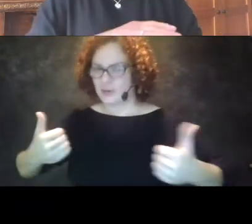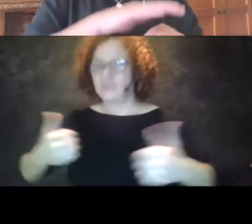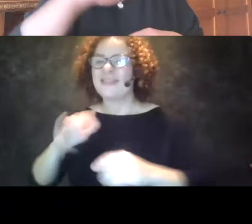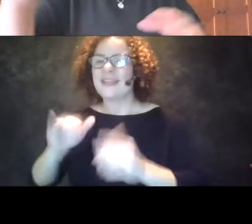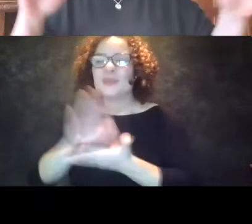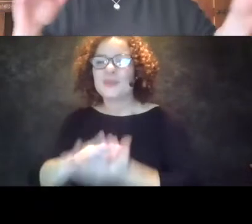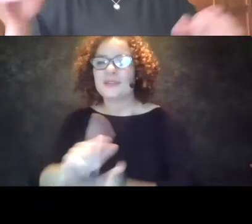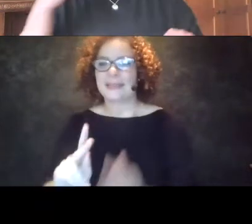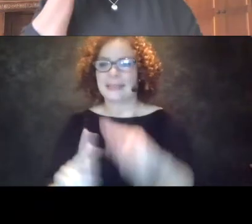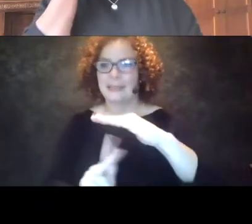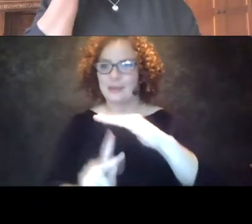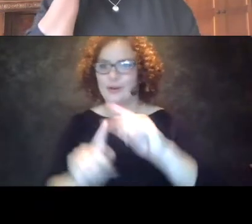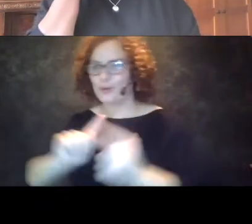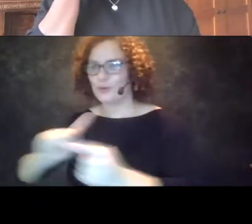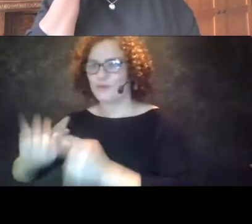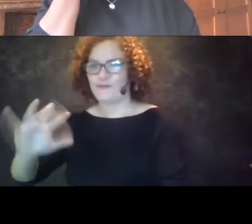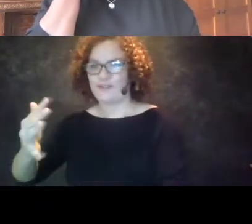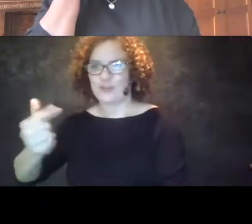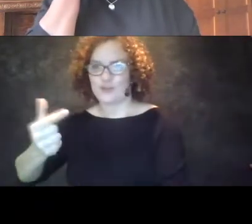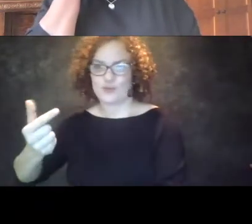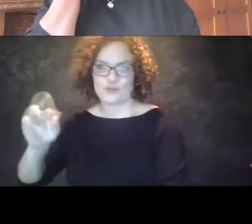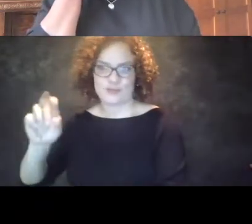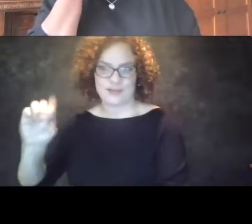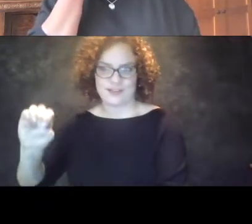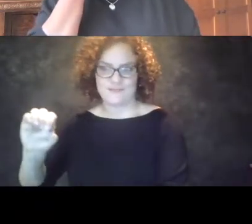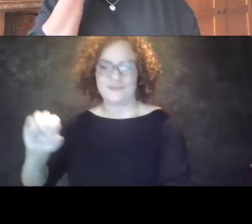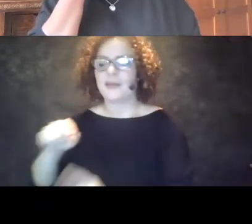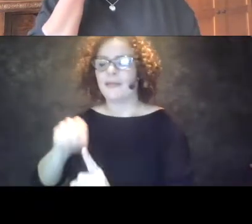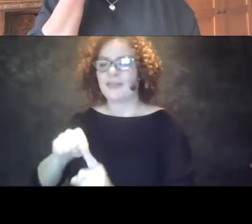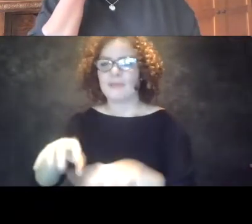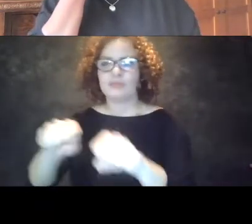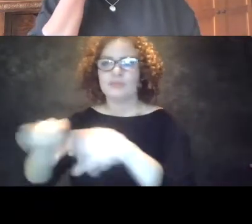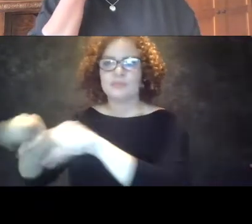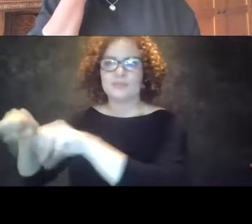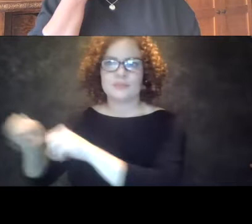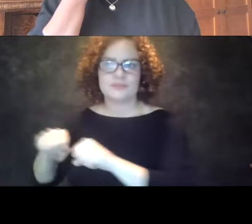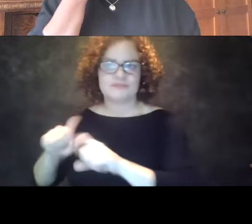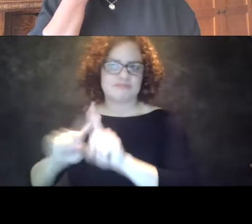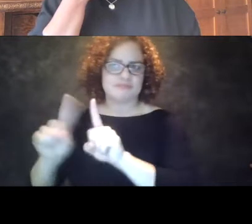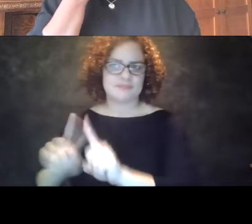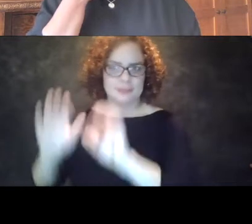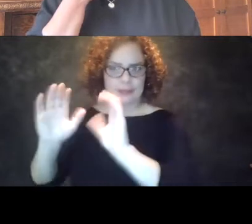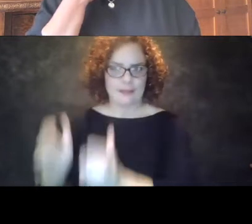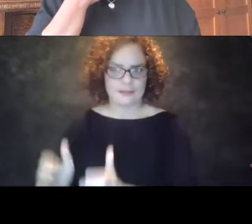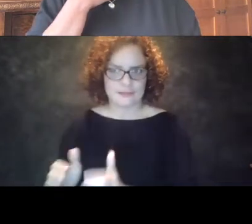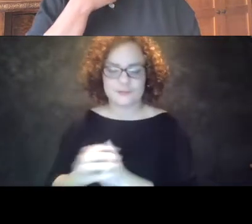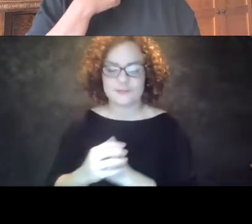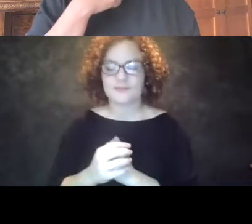They were in a variety of different classes throughout the school. And they, and what